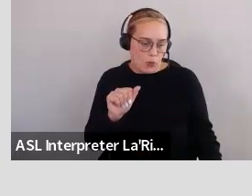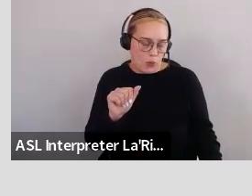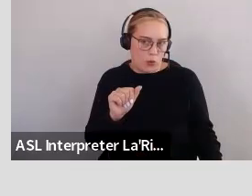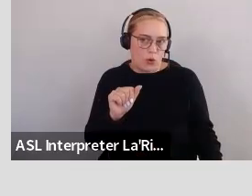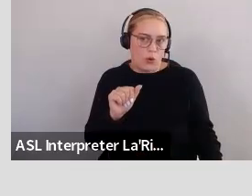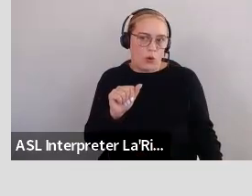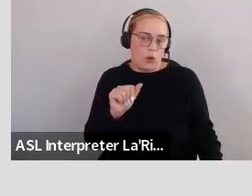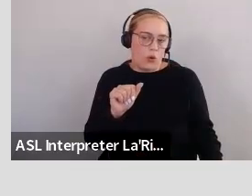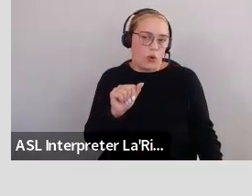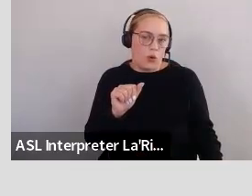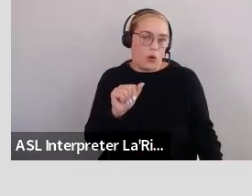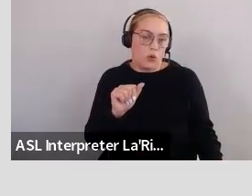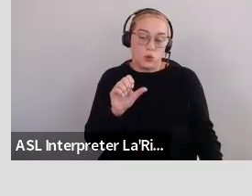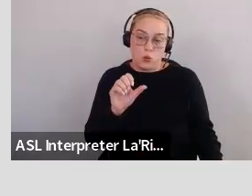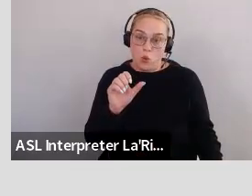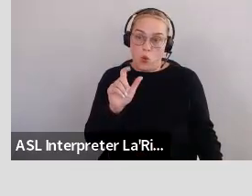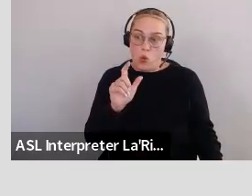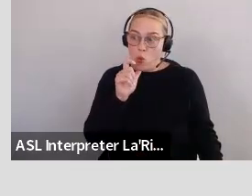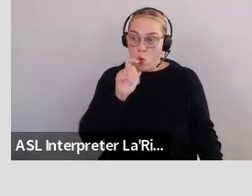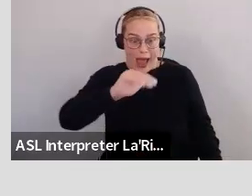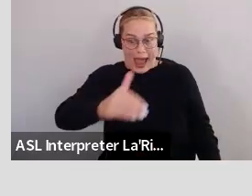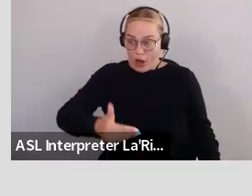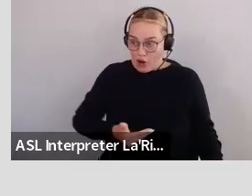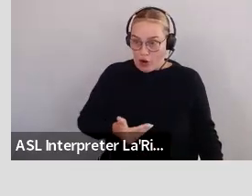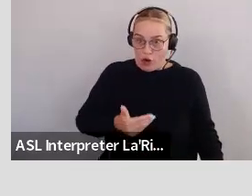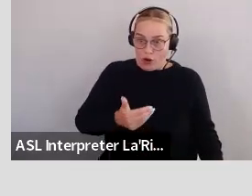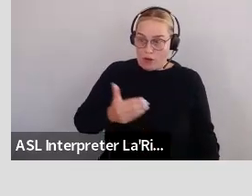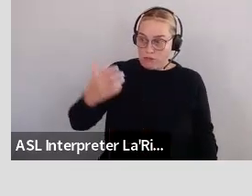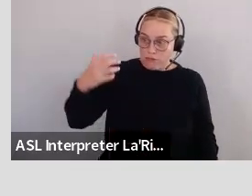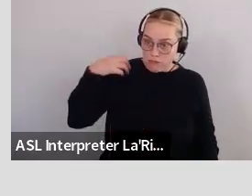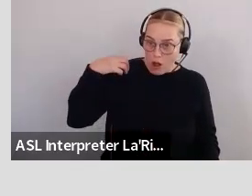protected. As often happens and cases of people who have parents with